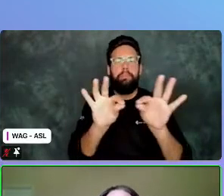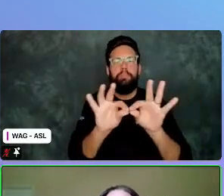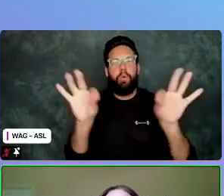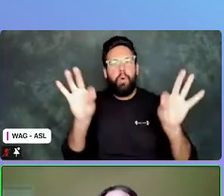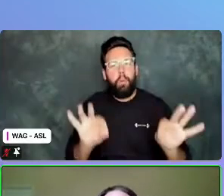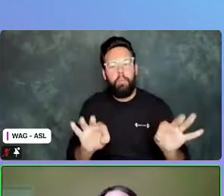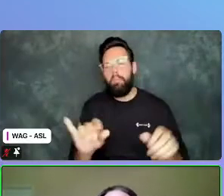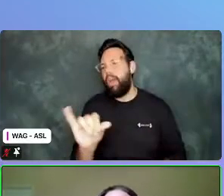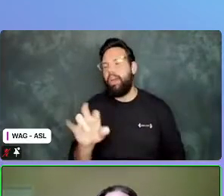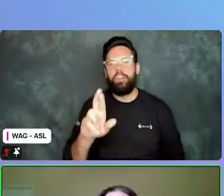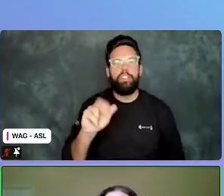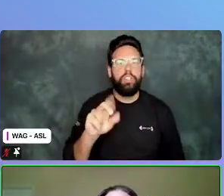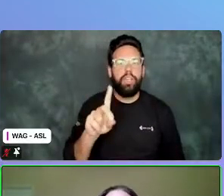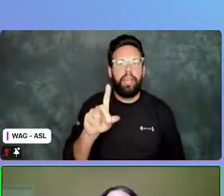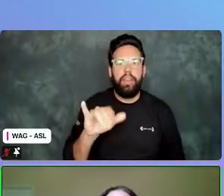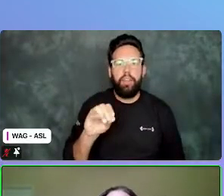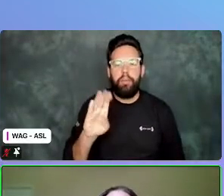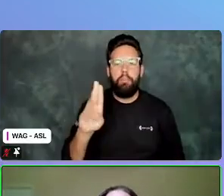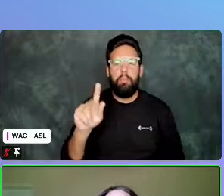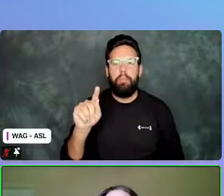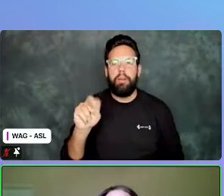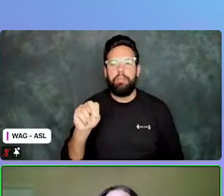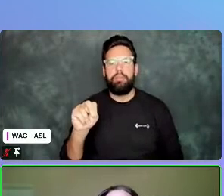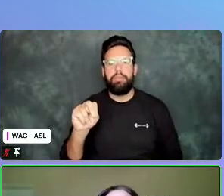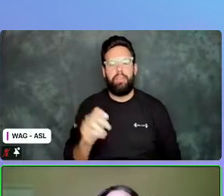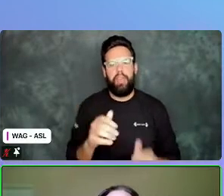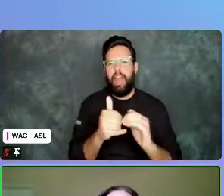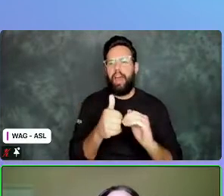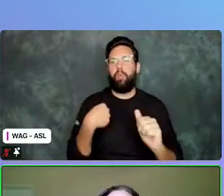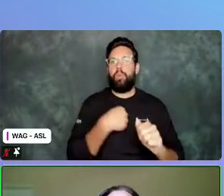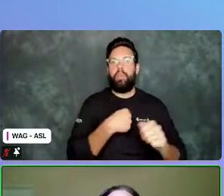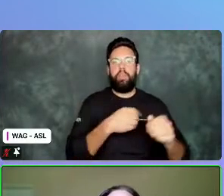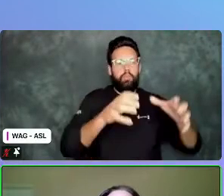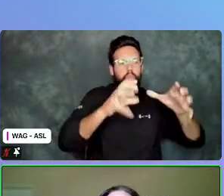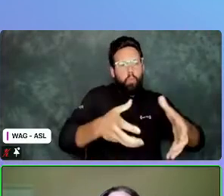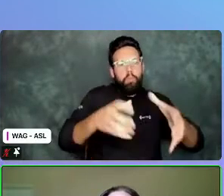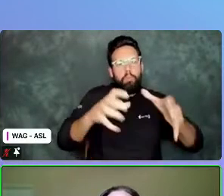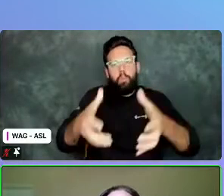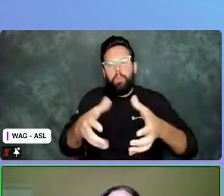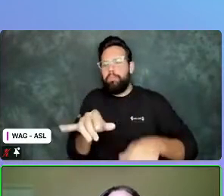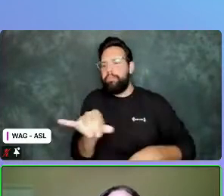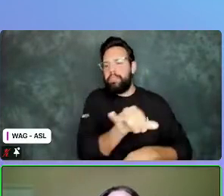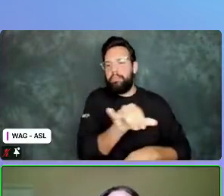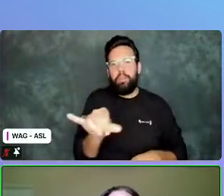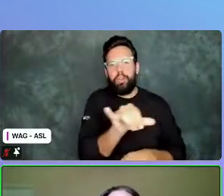try to maintain. So what if we have related form fields like checkboxes or radio buttons? Let's talk about